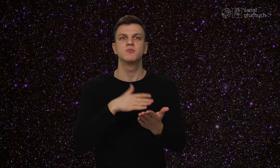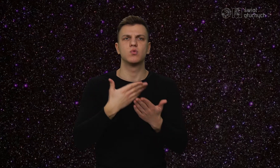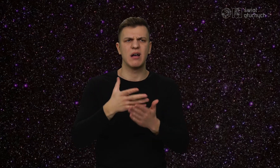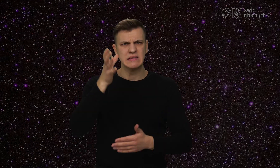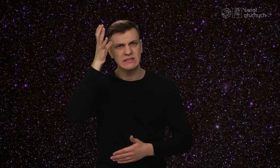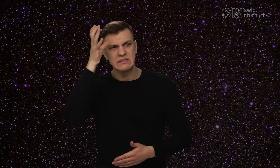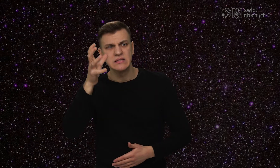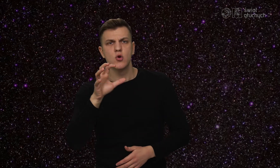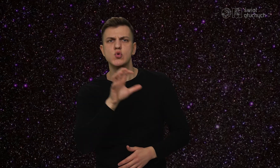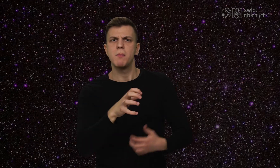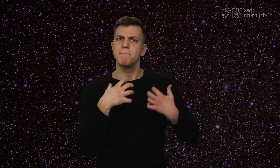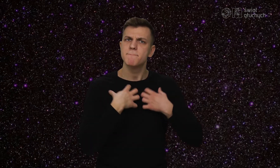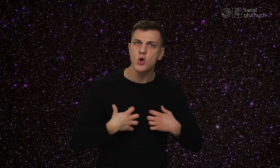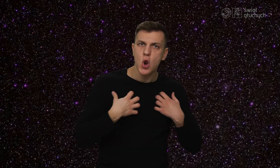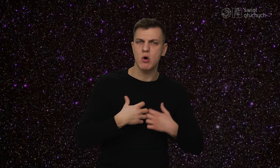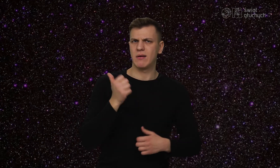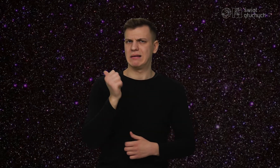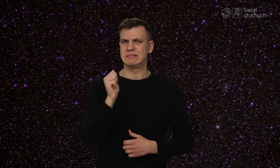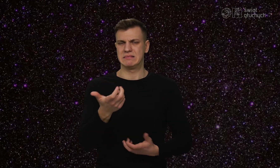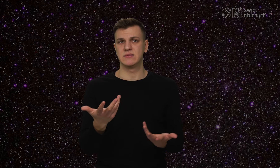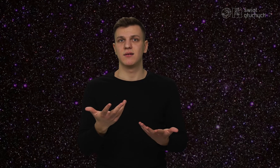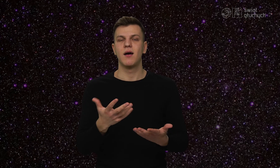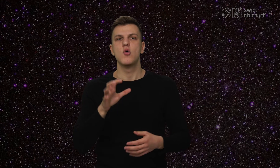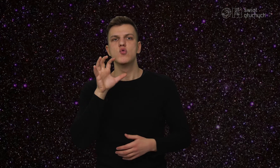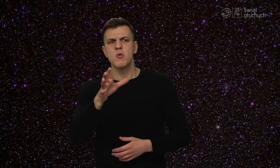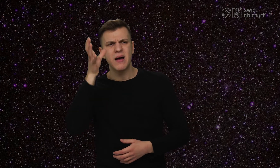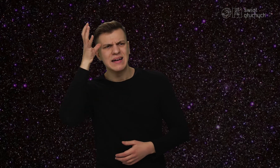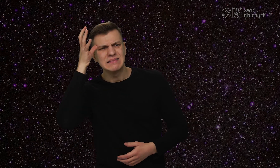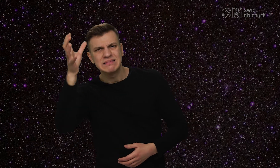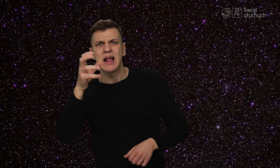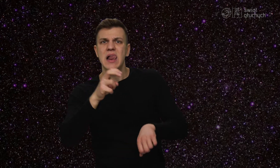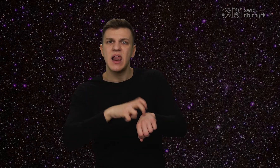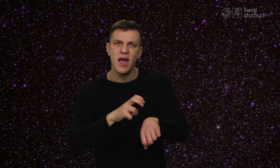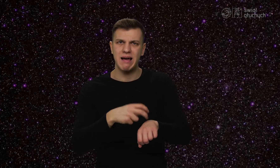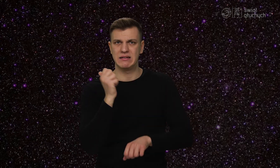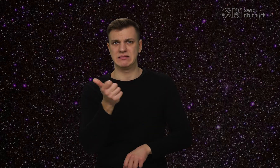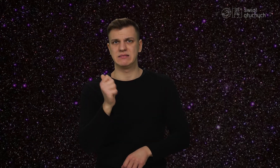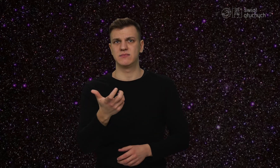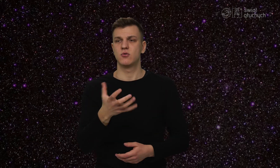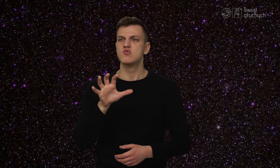Maybe he is a biologist, maybe he is a doctor,